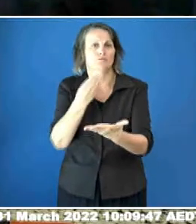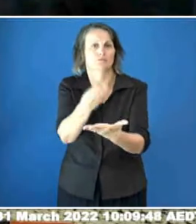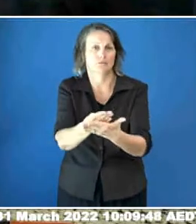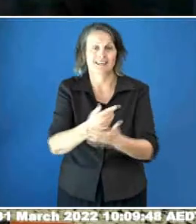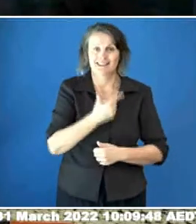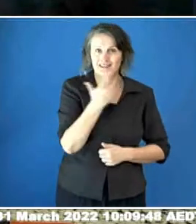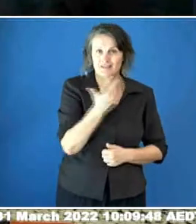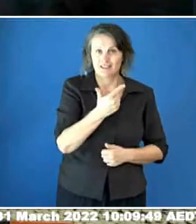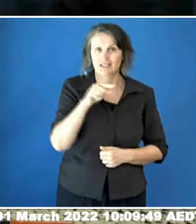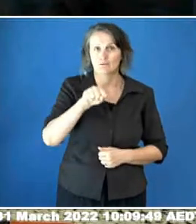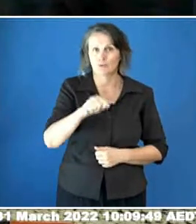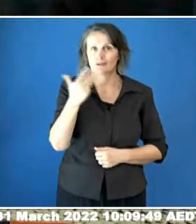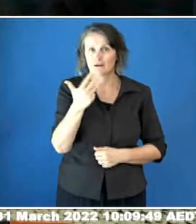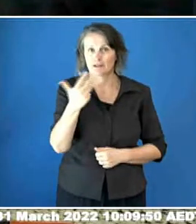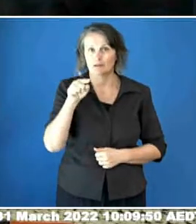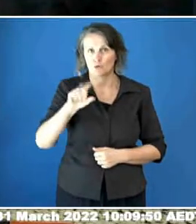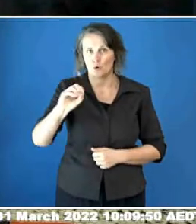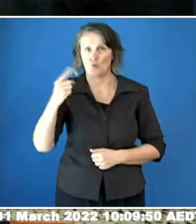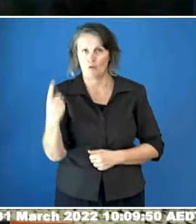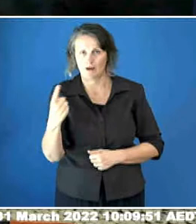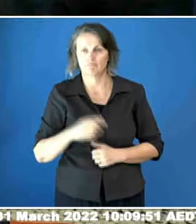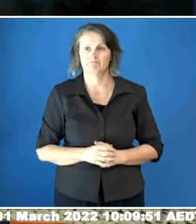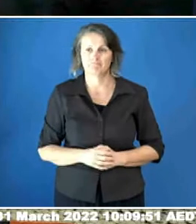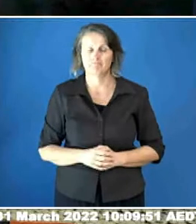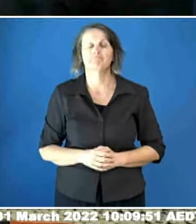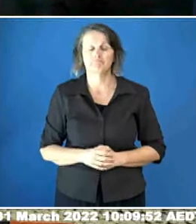Ms Burn's statement will be admitted into evidence and given that exhibit number.